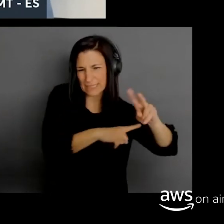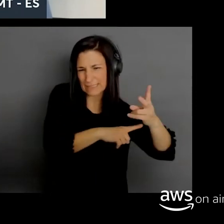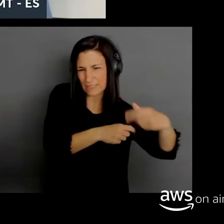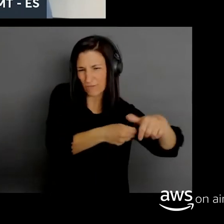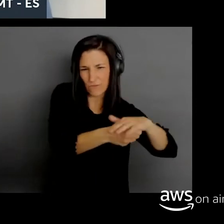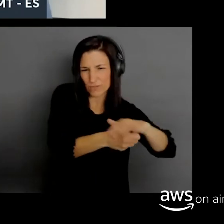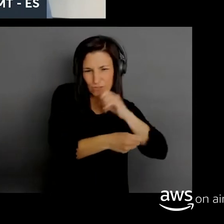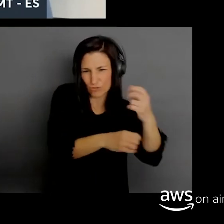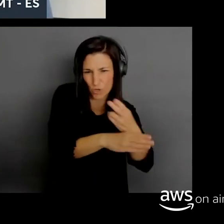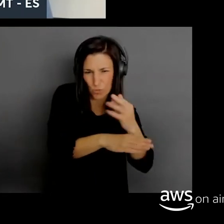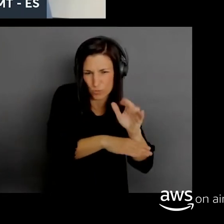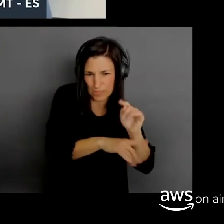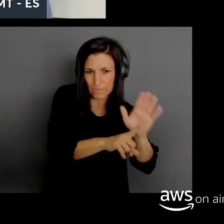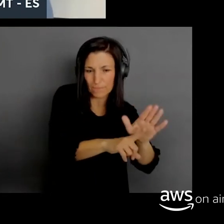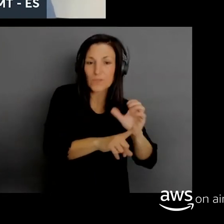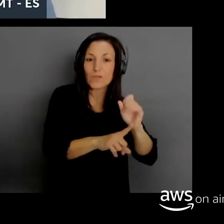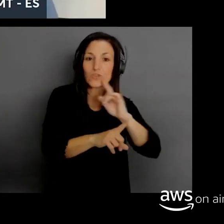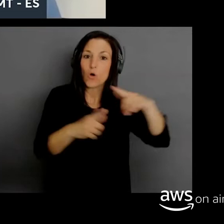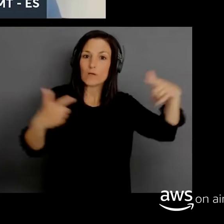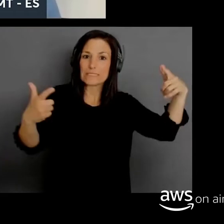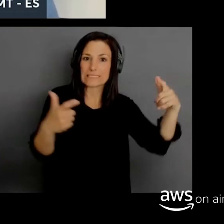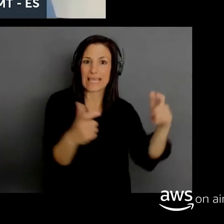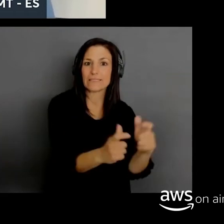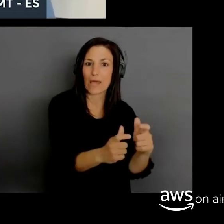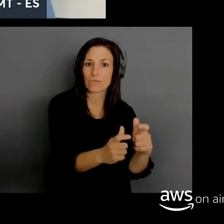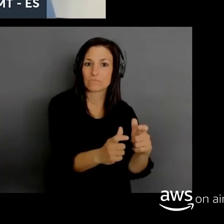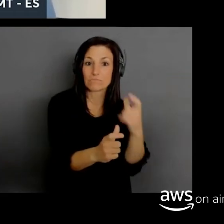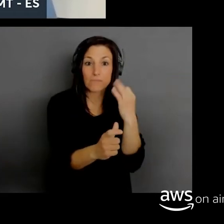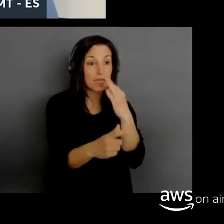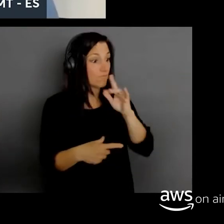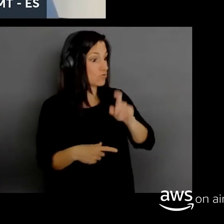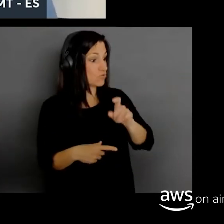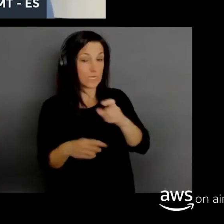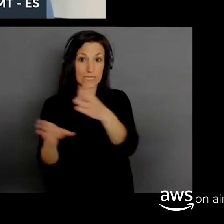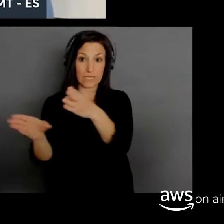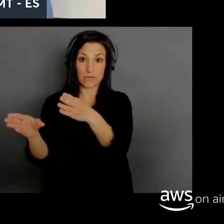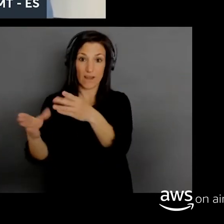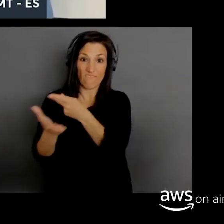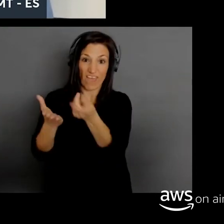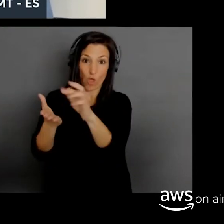Serverless will scale down, and when the time comes, if you need to fail over, then Serverless will automatically scale up.